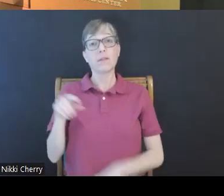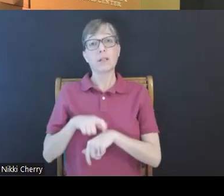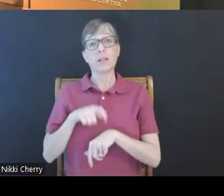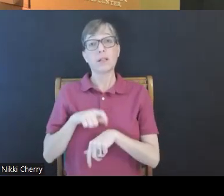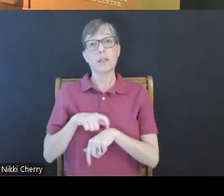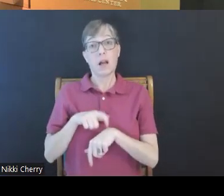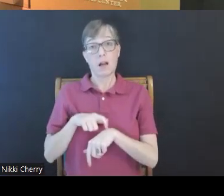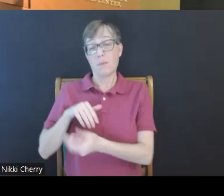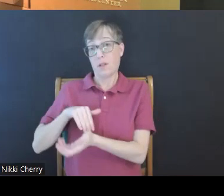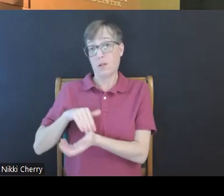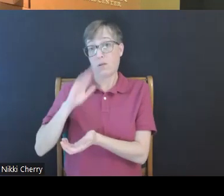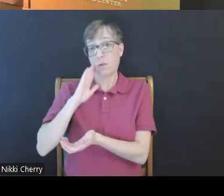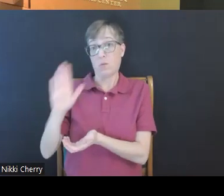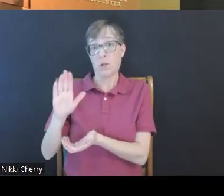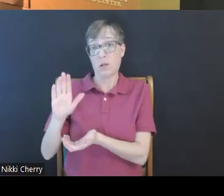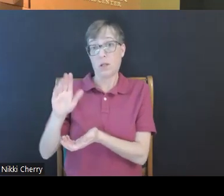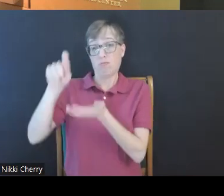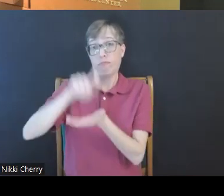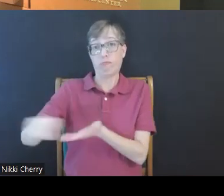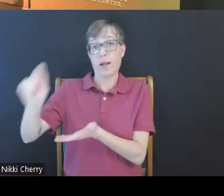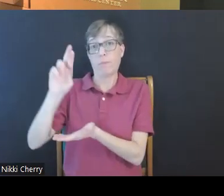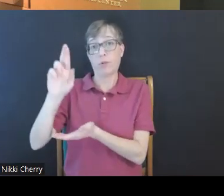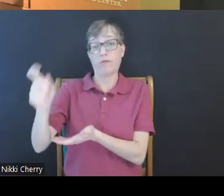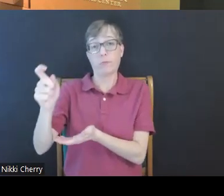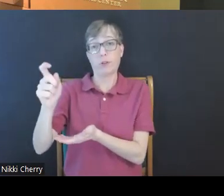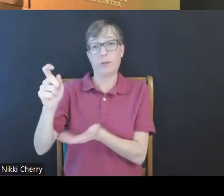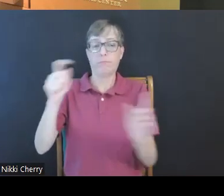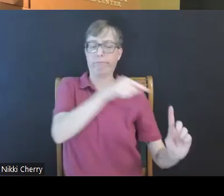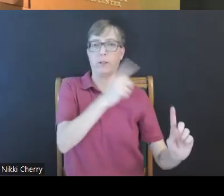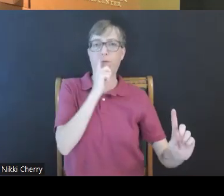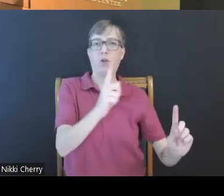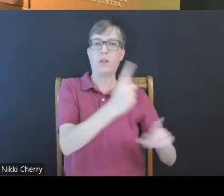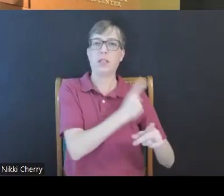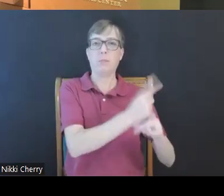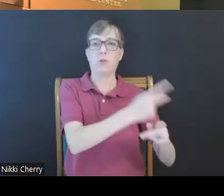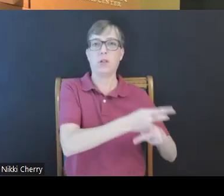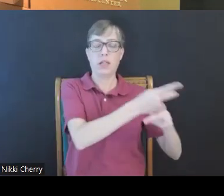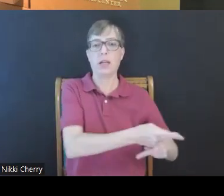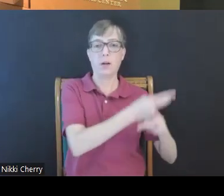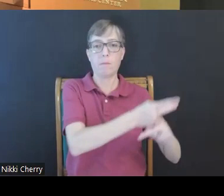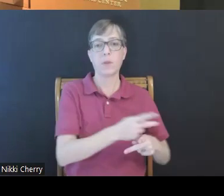their patient for the usual care patients 25% of the time they said this is too hard I'm going to